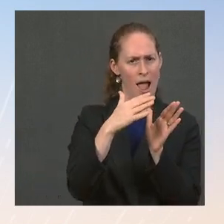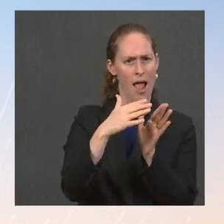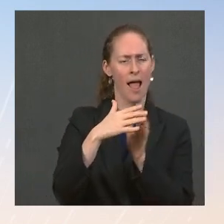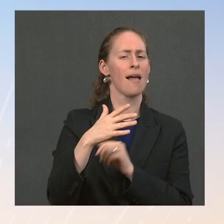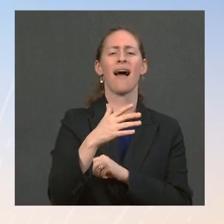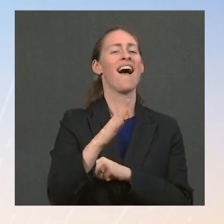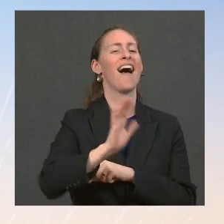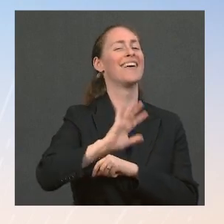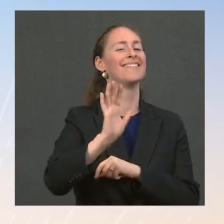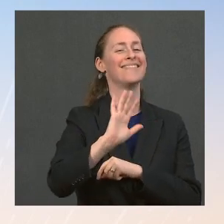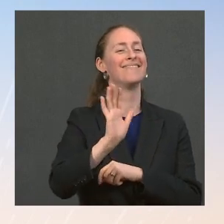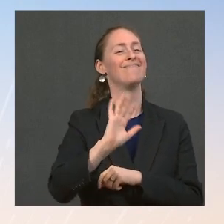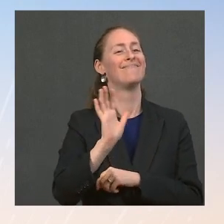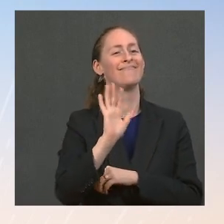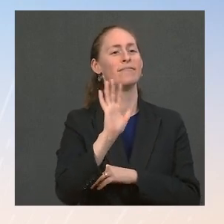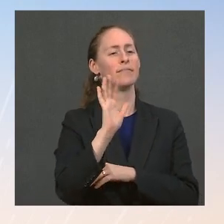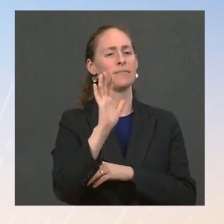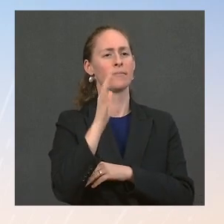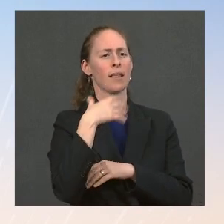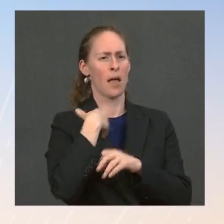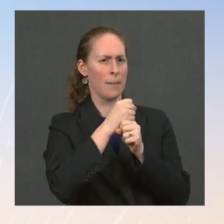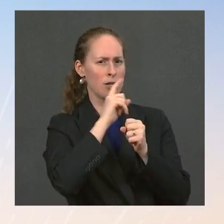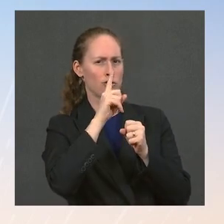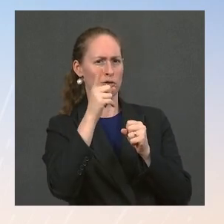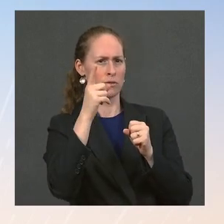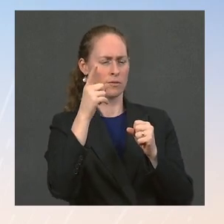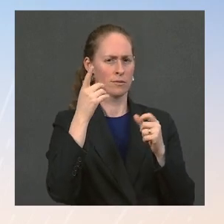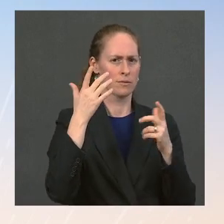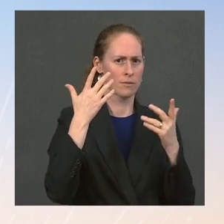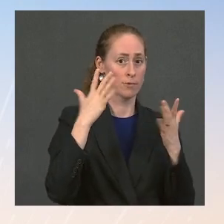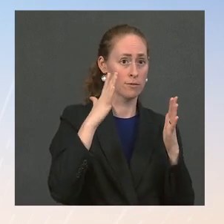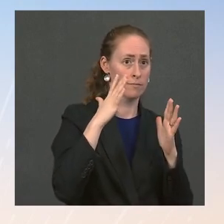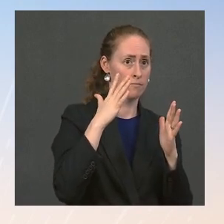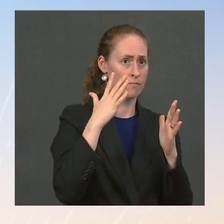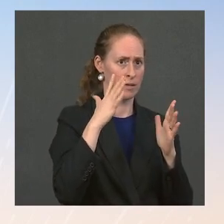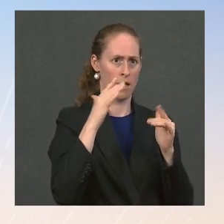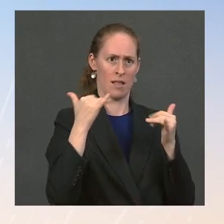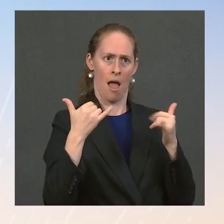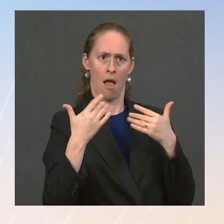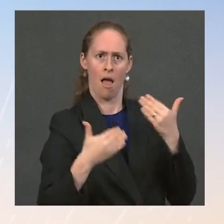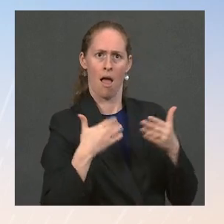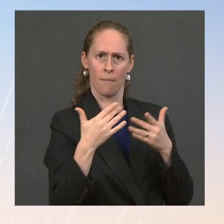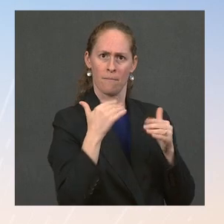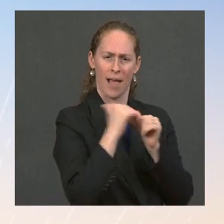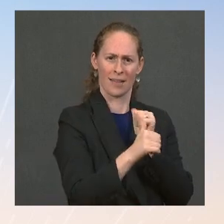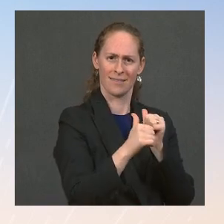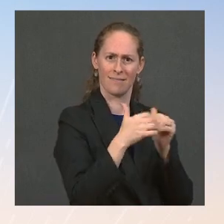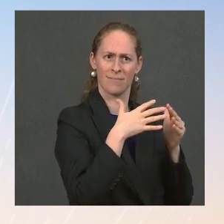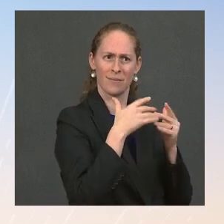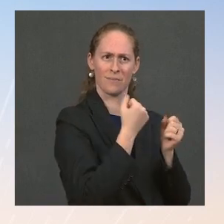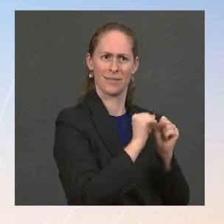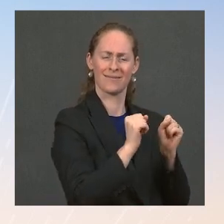The Press: The bill that has been. I thought 7 million -- and I apologize if I'm wrong, but I believe that's right. Ms. Psaki: No, no, no. I was just trying to -- I was just trying to understand